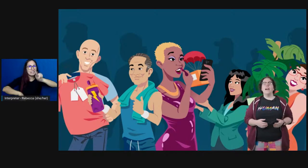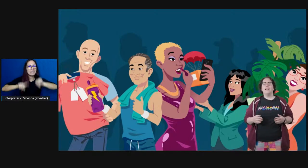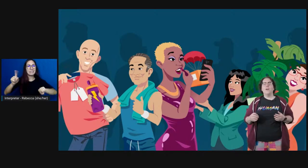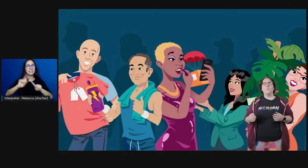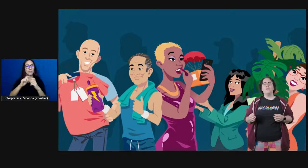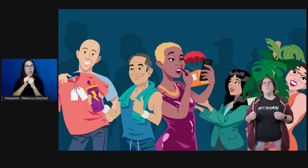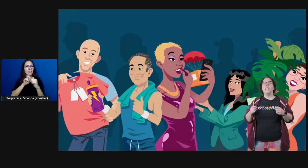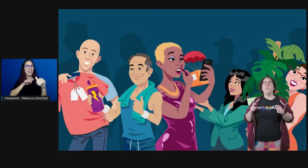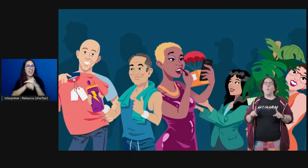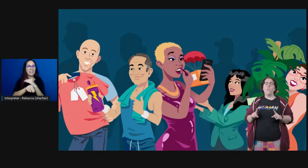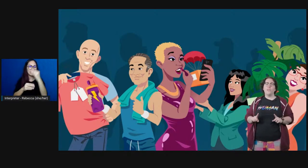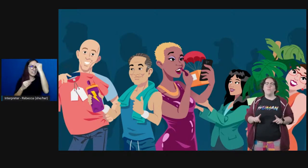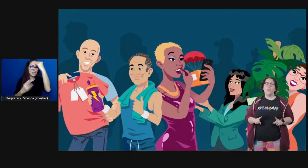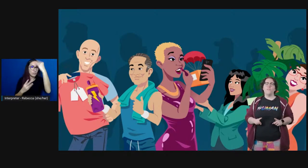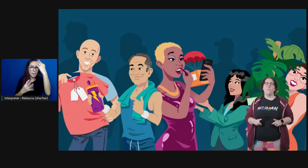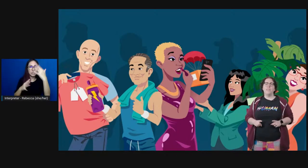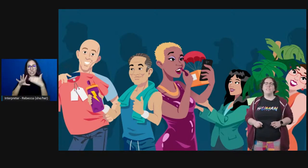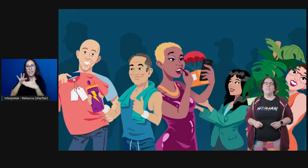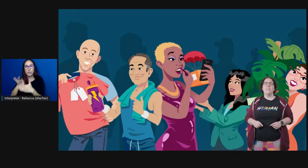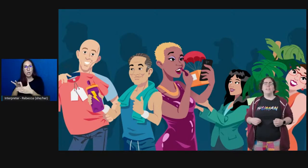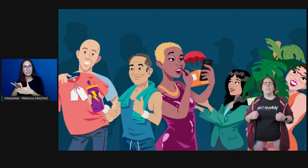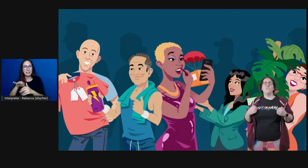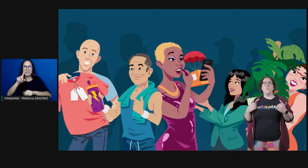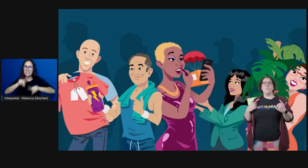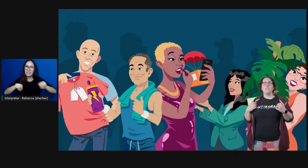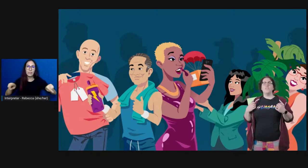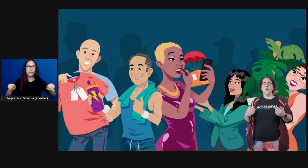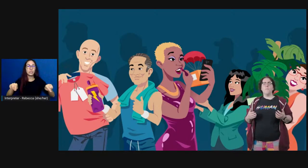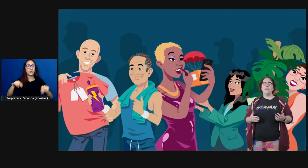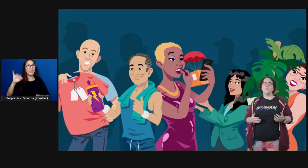It is starting to get more attention and the people who are using the Internet are very different.